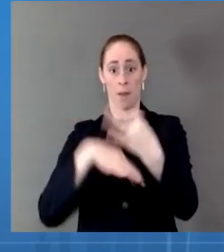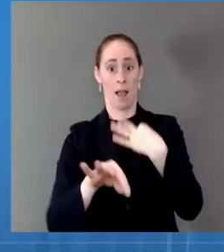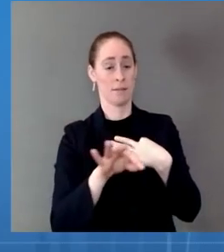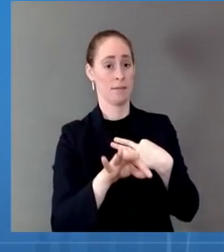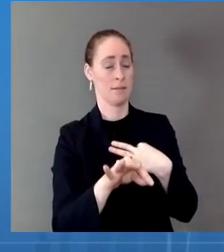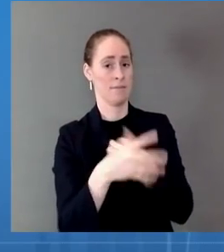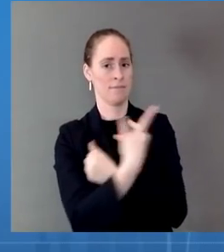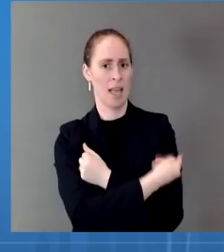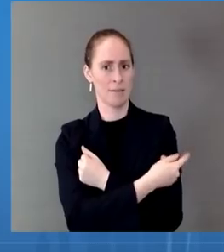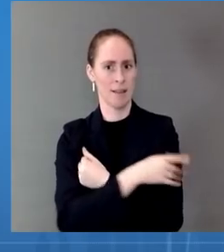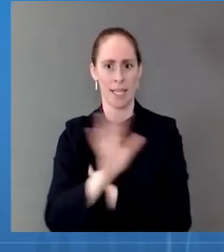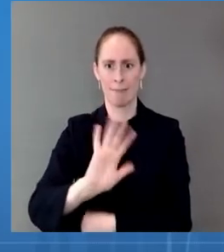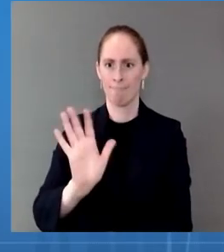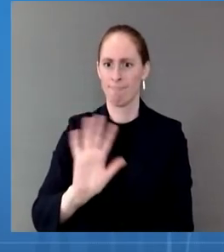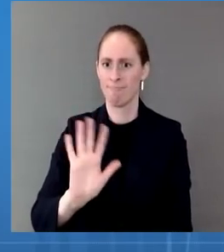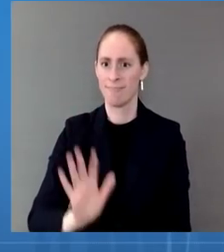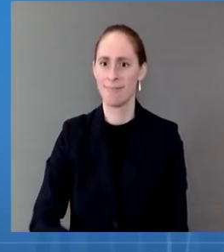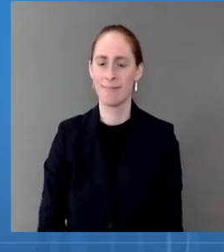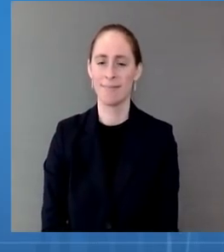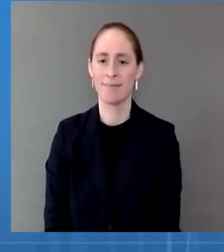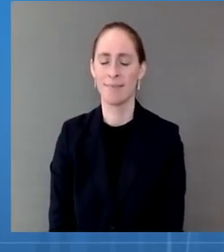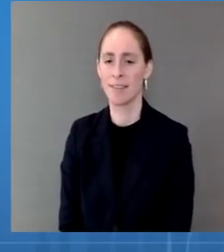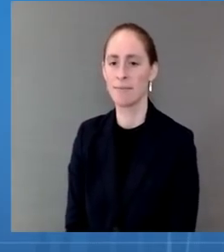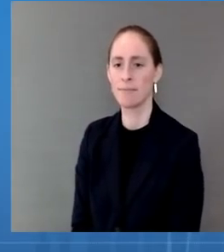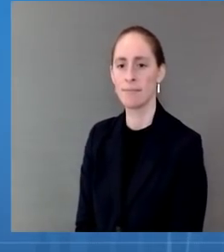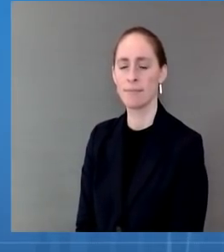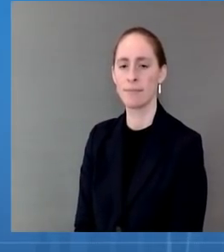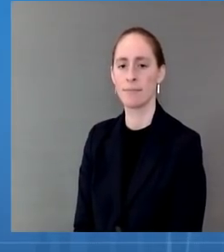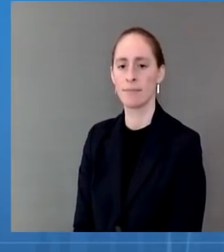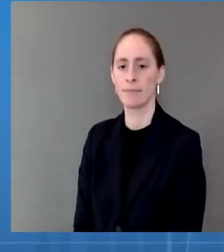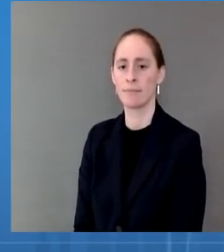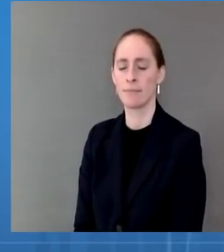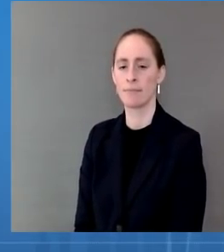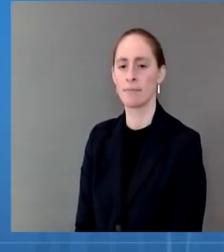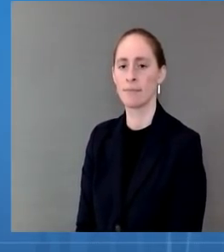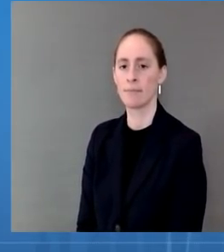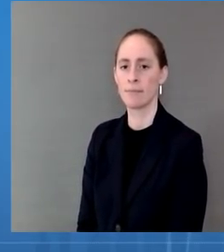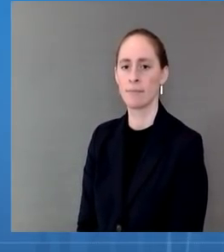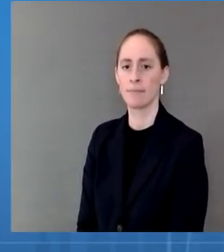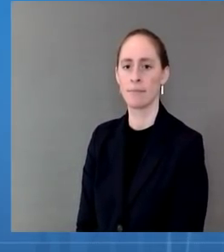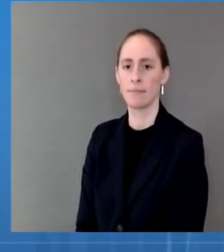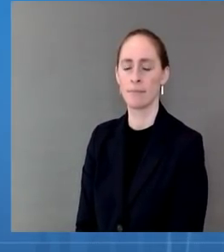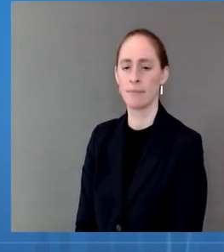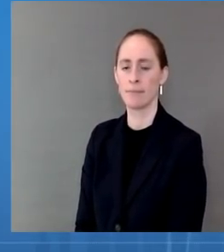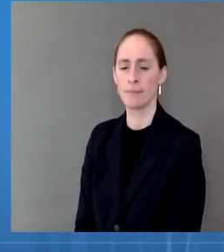You know, right now we do have increase in cases. We're at one hundred thousand one hundred and eighteen thousand a day,